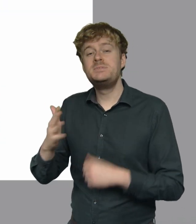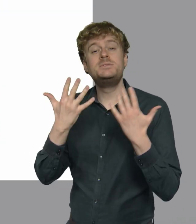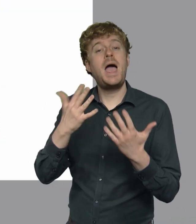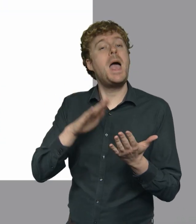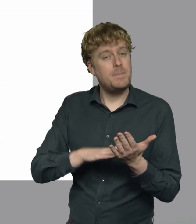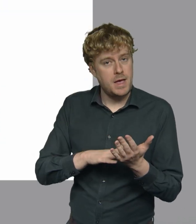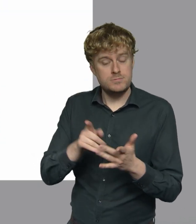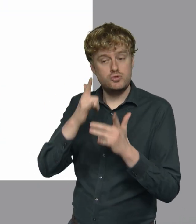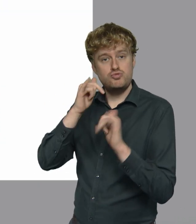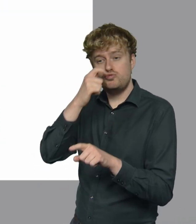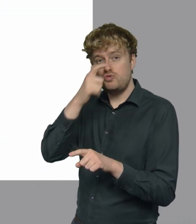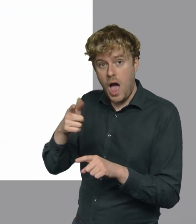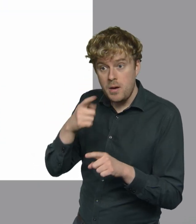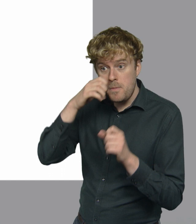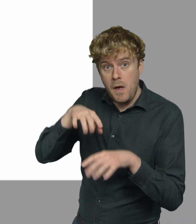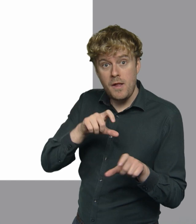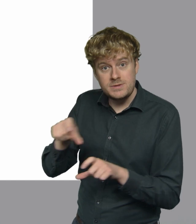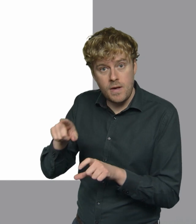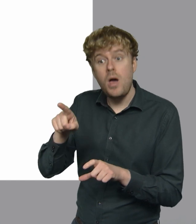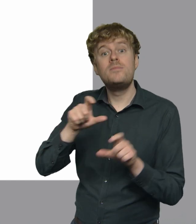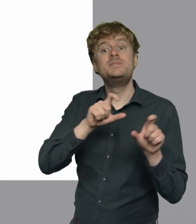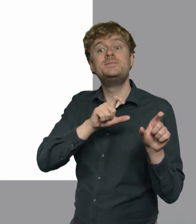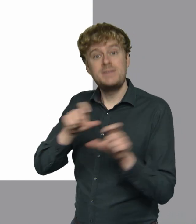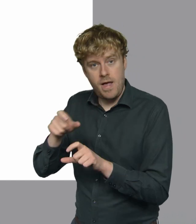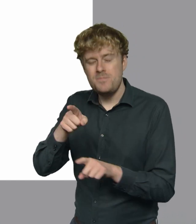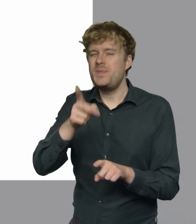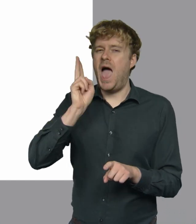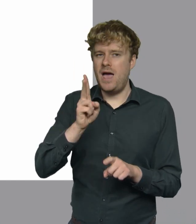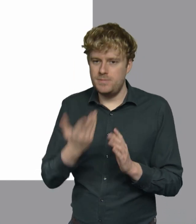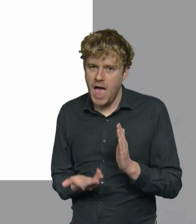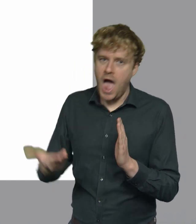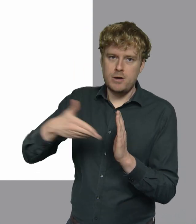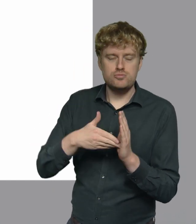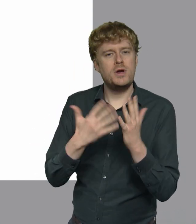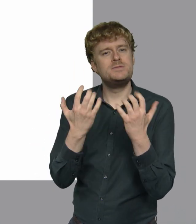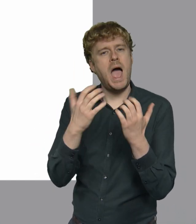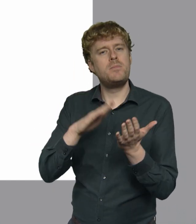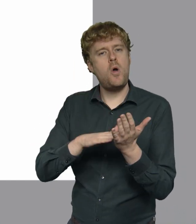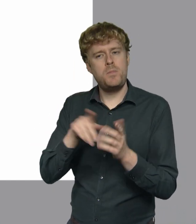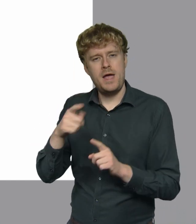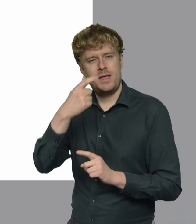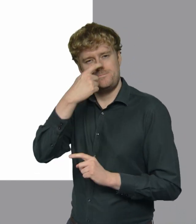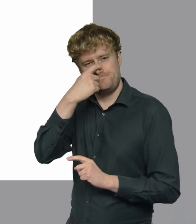If there is still blood coming from the nose, then get the casualty to continue to pinch their nose for a further ten minutes.